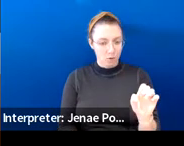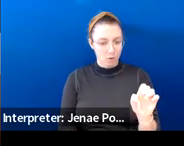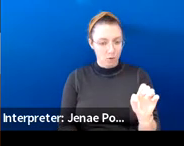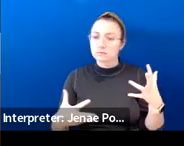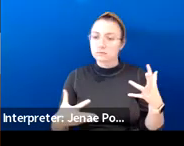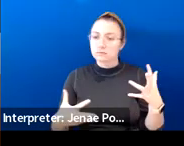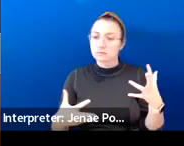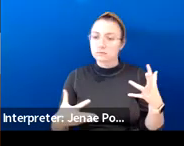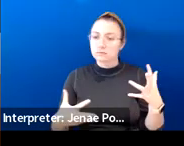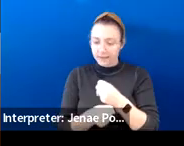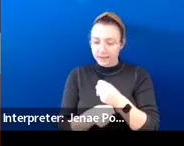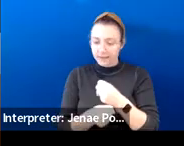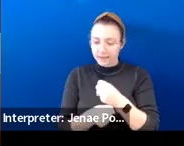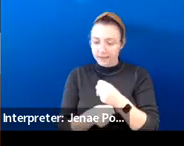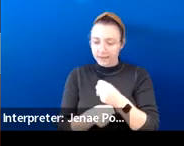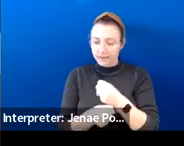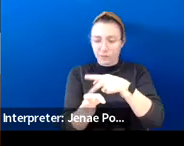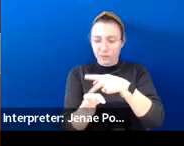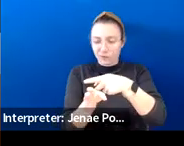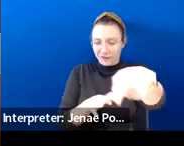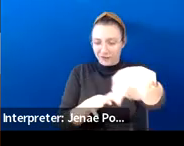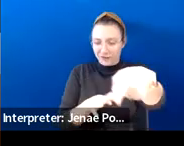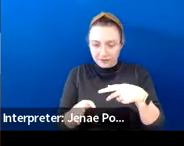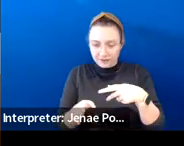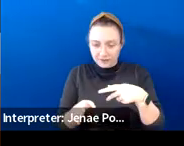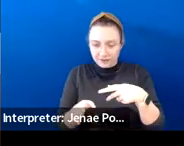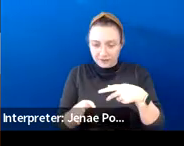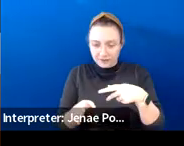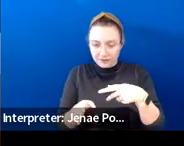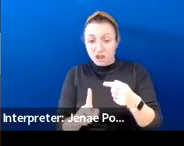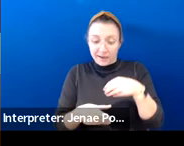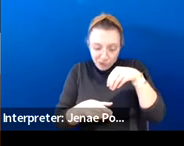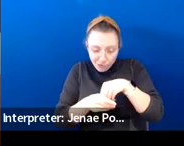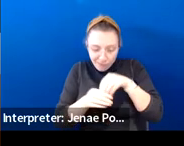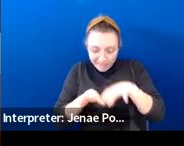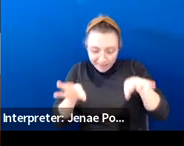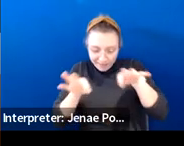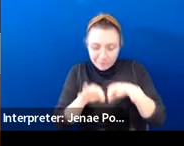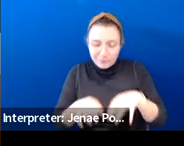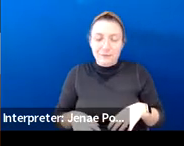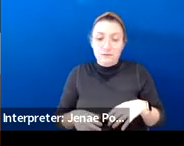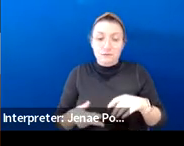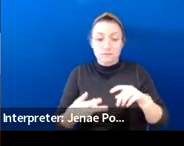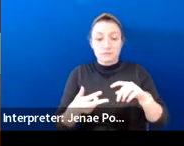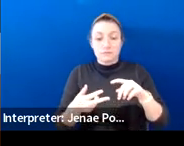the social work professions, mission and core values. The second session would be the purpose of the code of ethics.